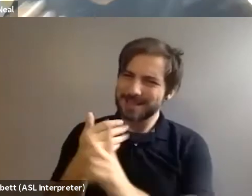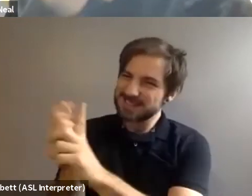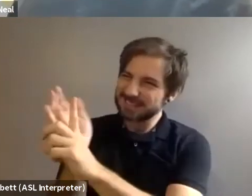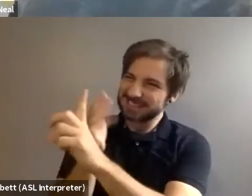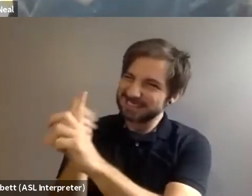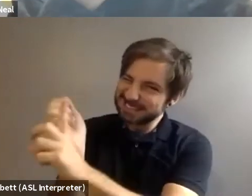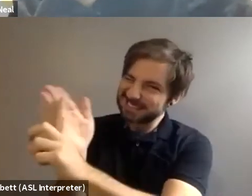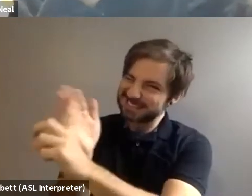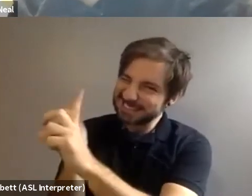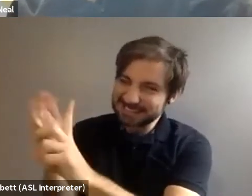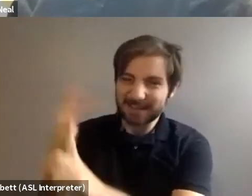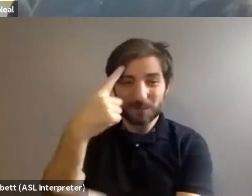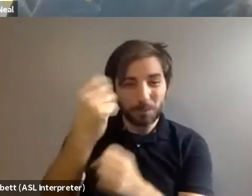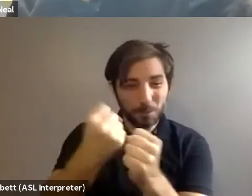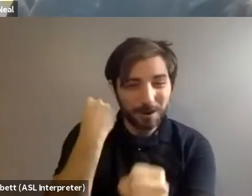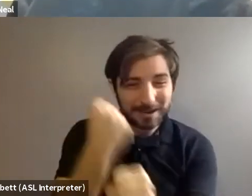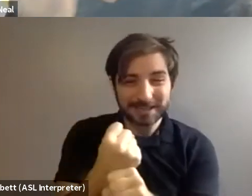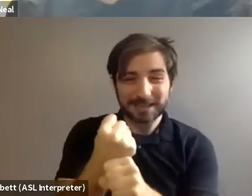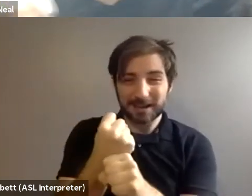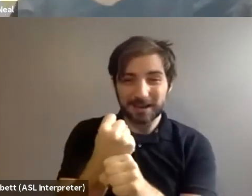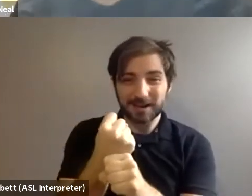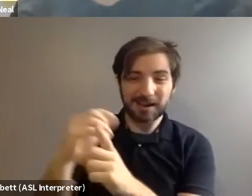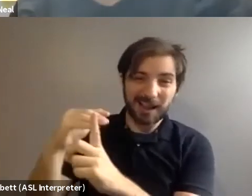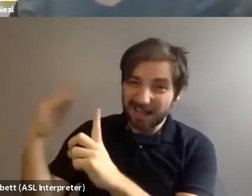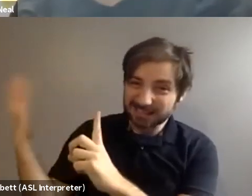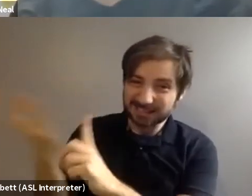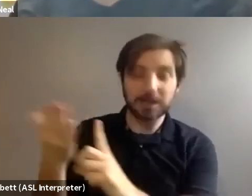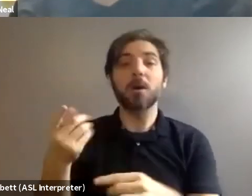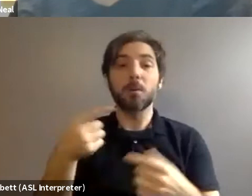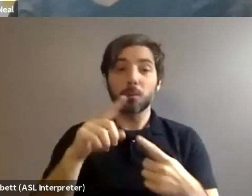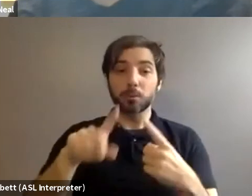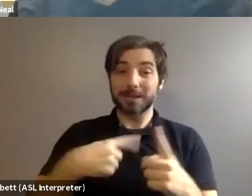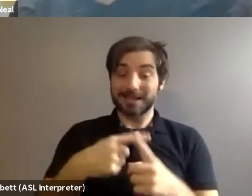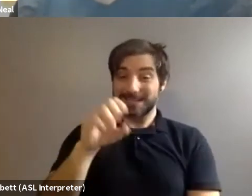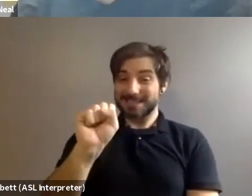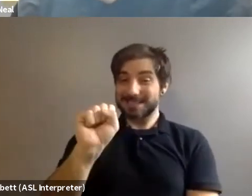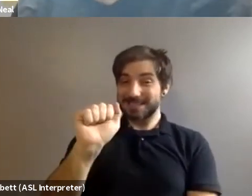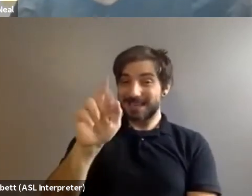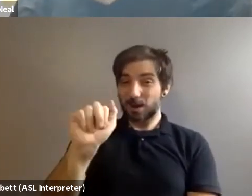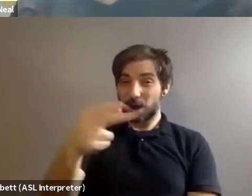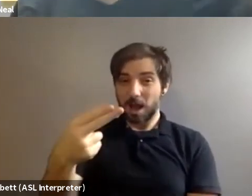for about a year and then when sarah came aboard i just continued to do different research